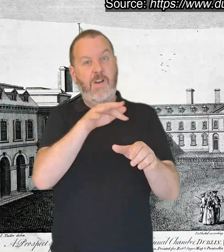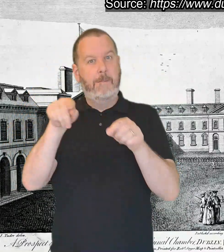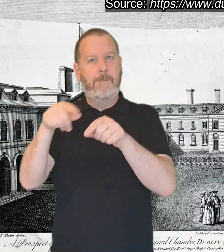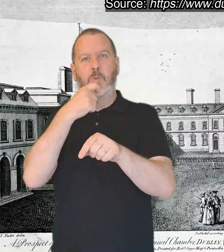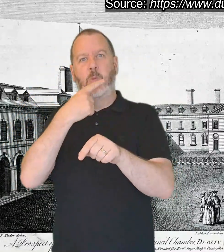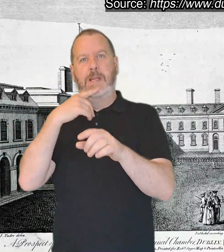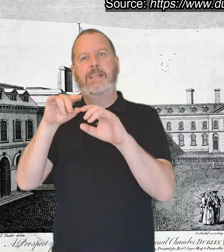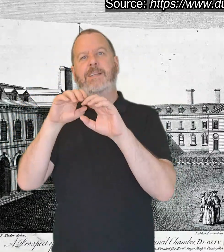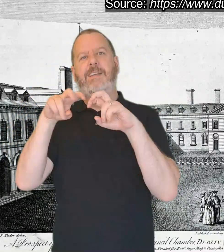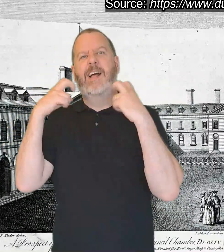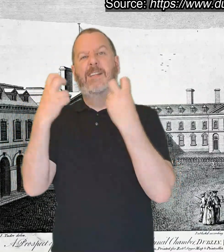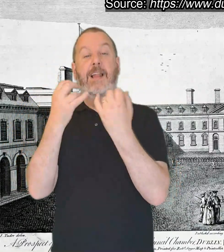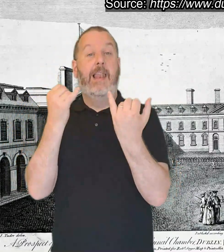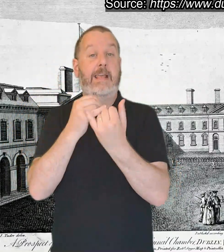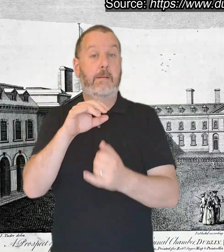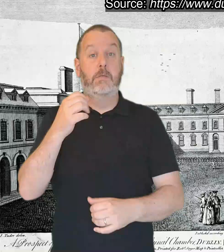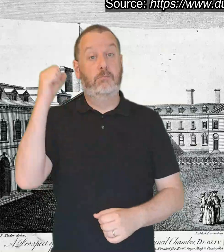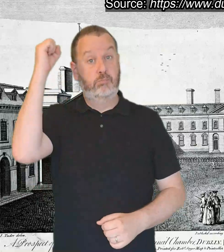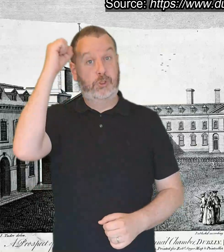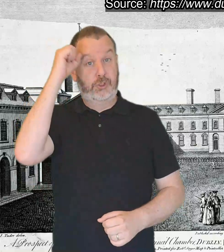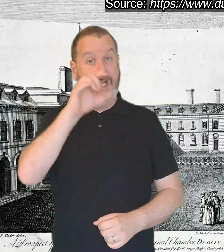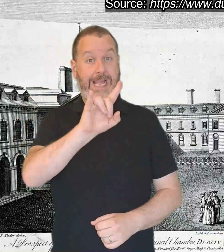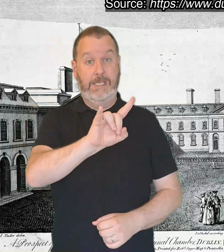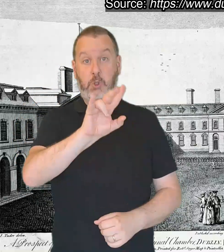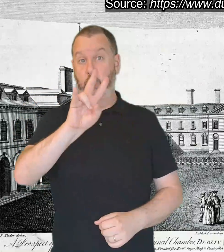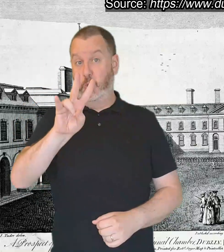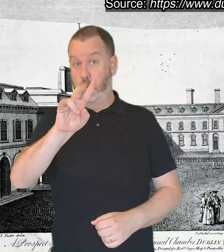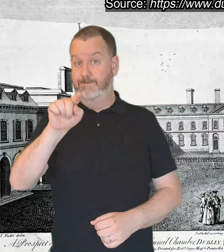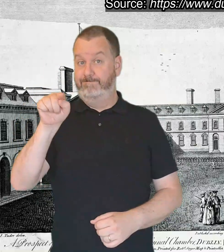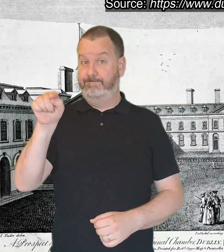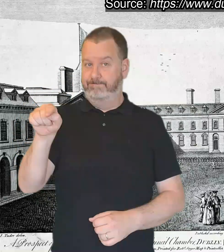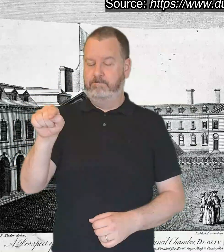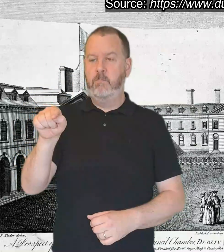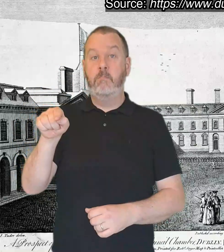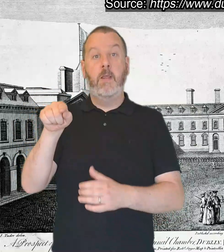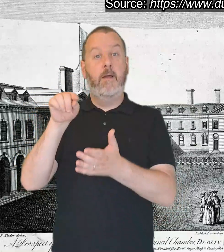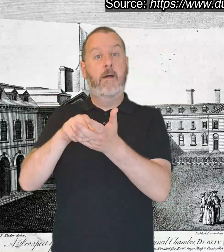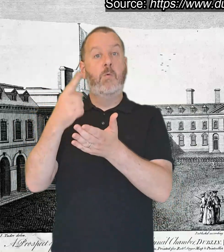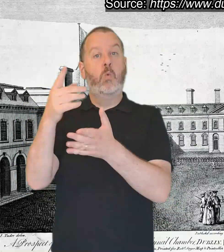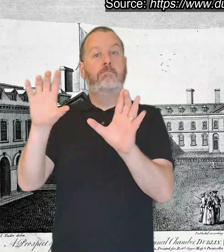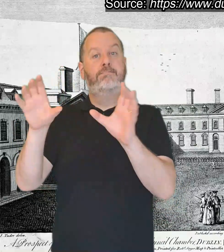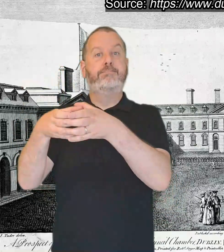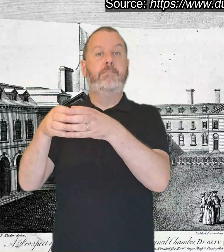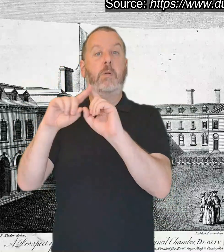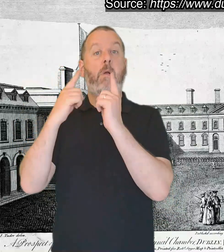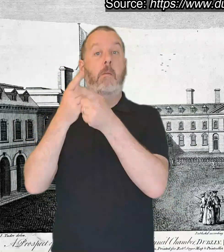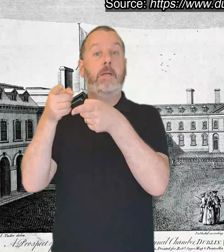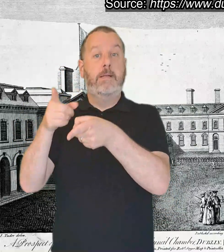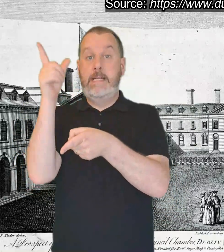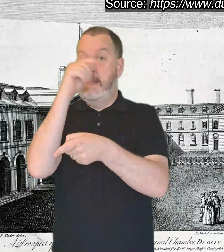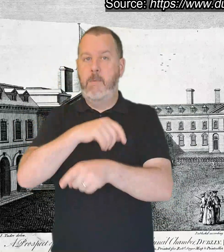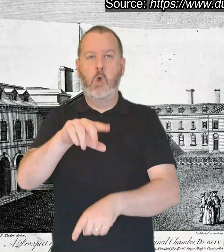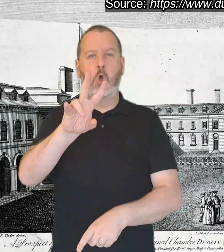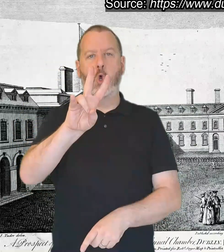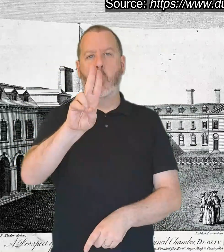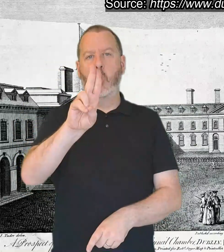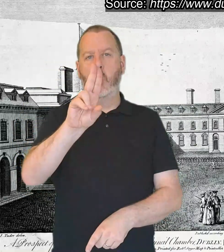It was almost like the British HQ in Ireland, with the whole country being administered from the Castle.